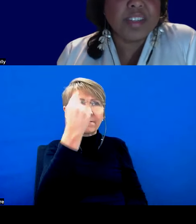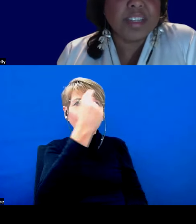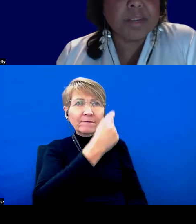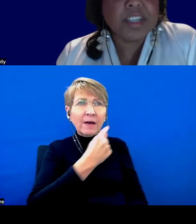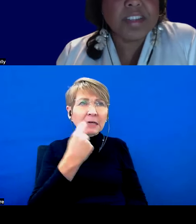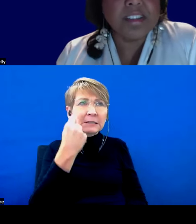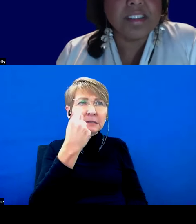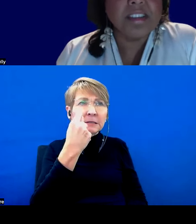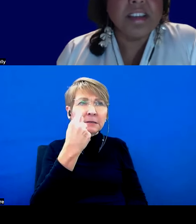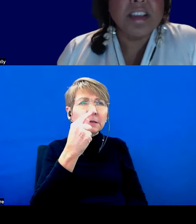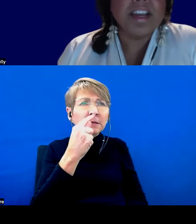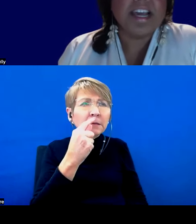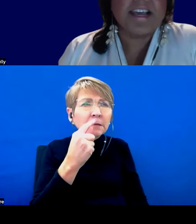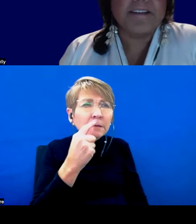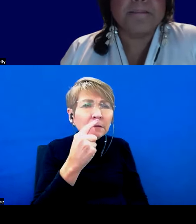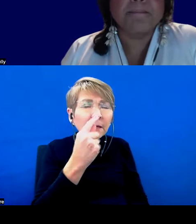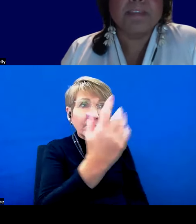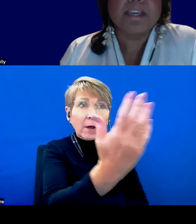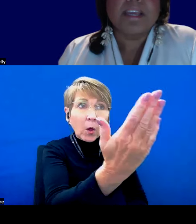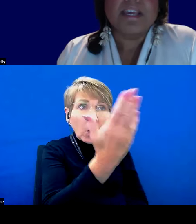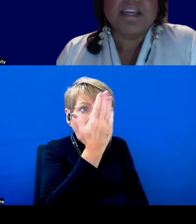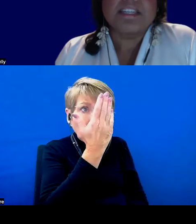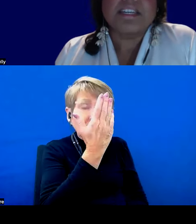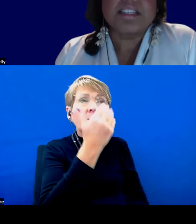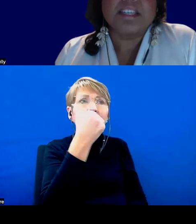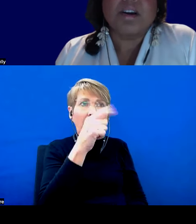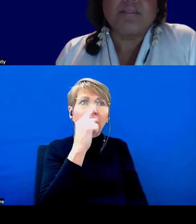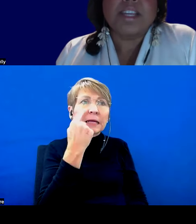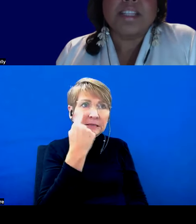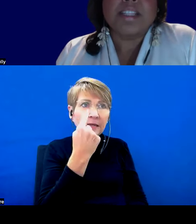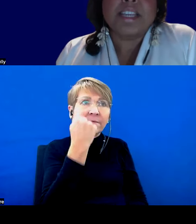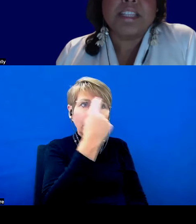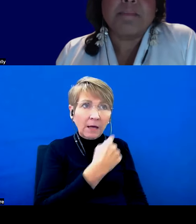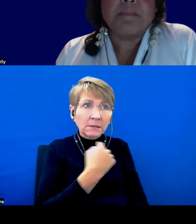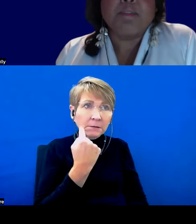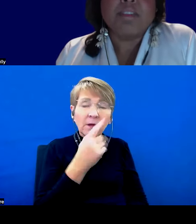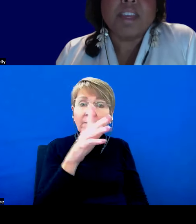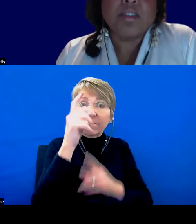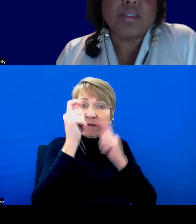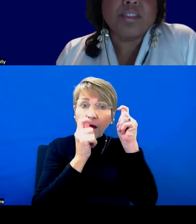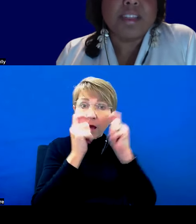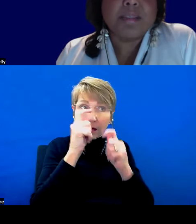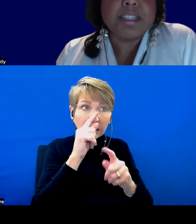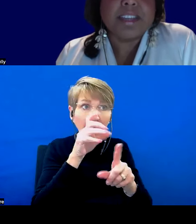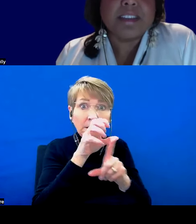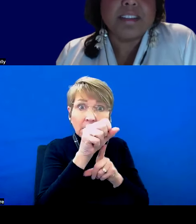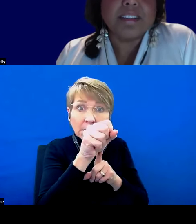expressions. Does the object need to be moving in order for them to see it,